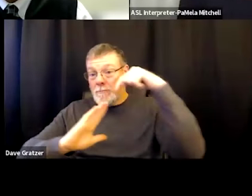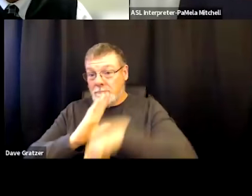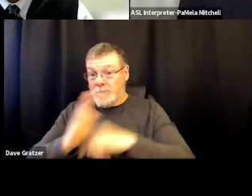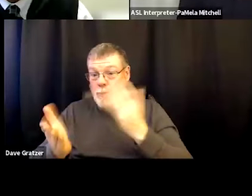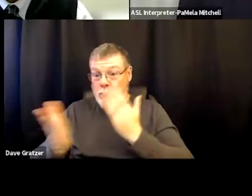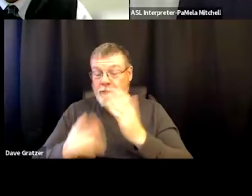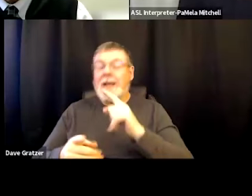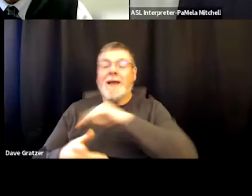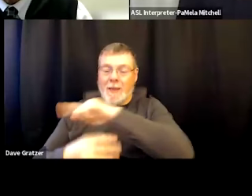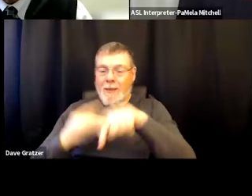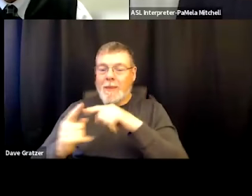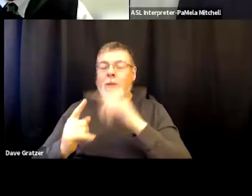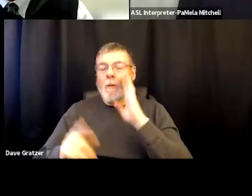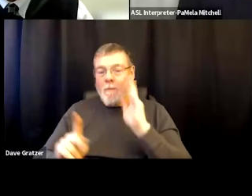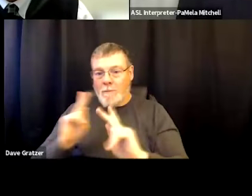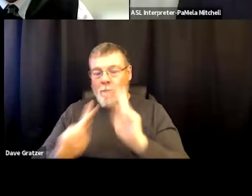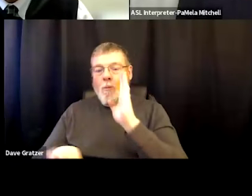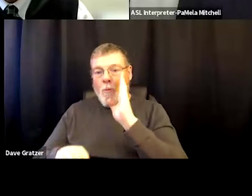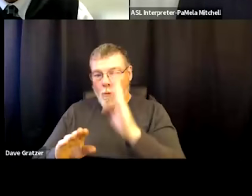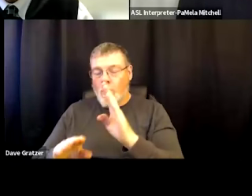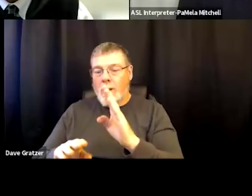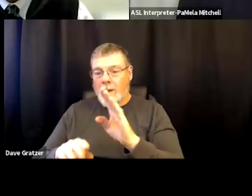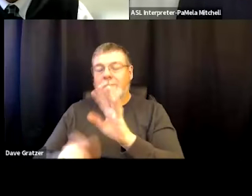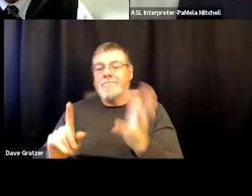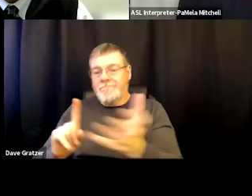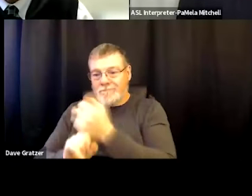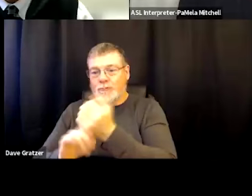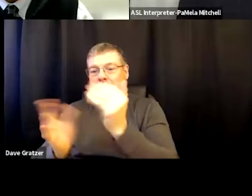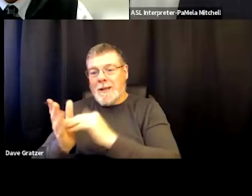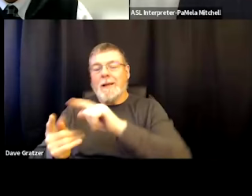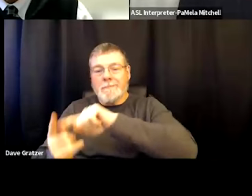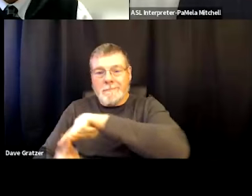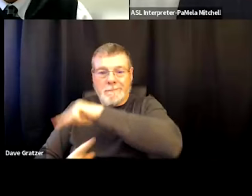that these individuals are going to be rearrested and cycle back through the justice system,